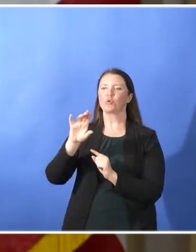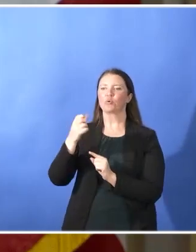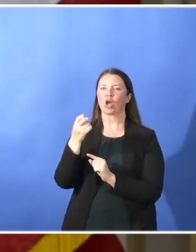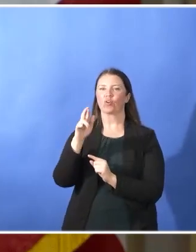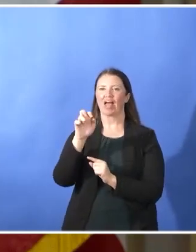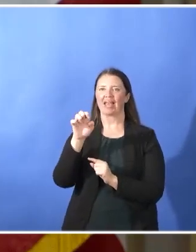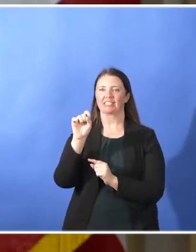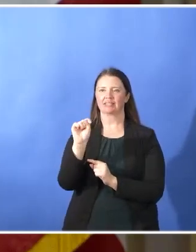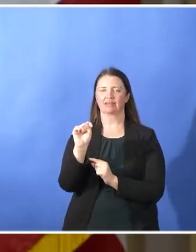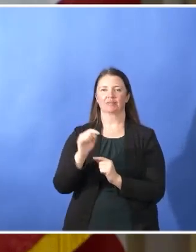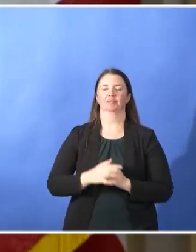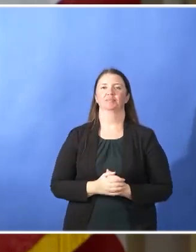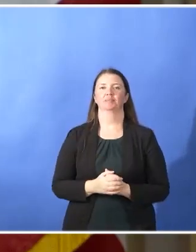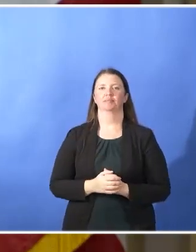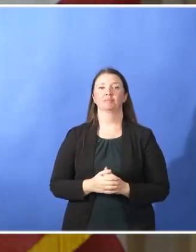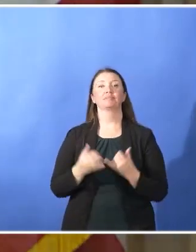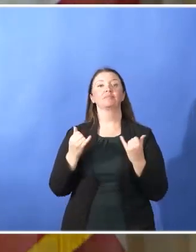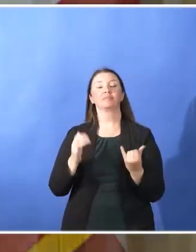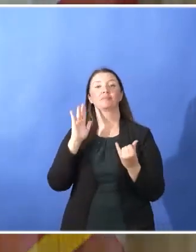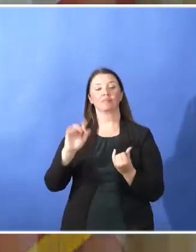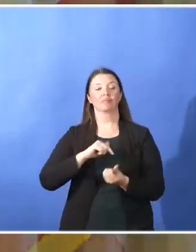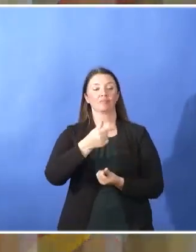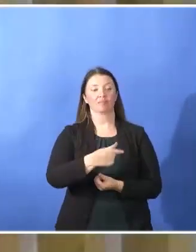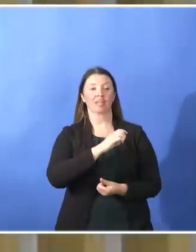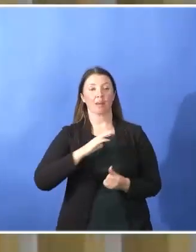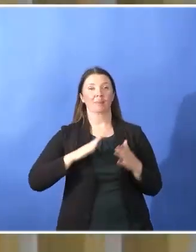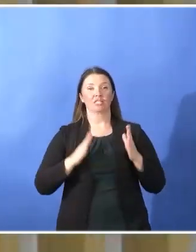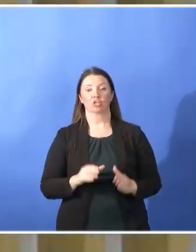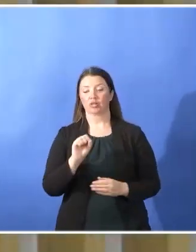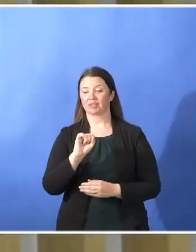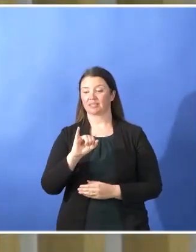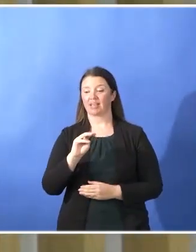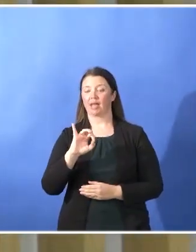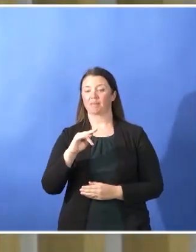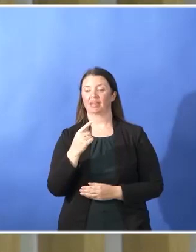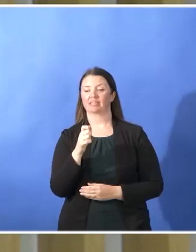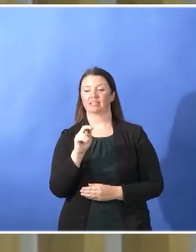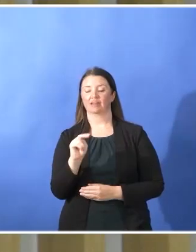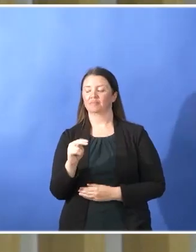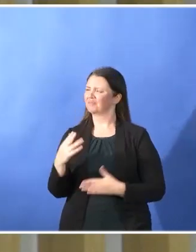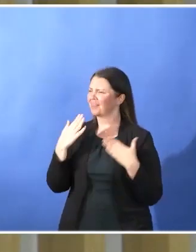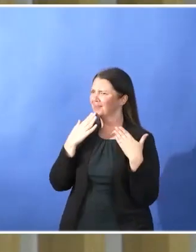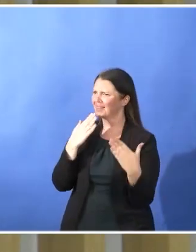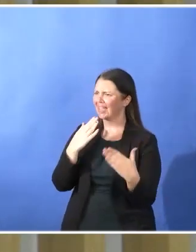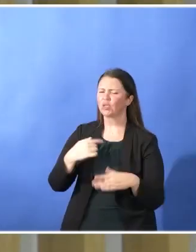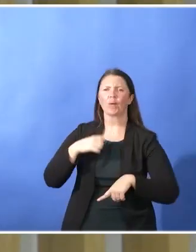IN BUCHAREST. WE WILL TURN TO